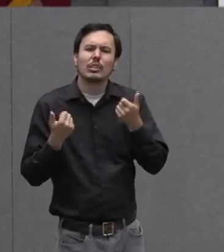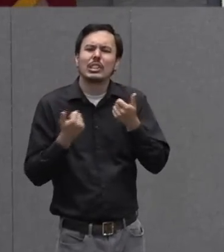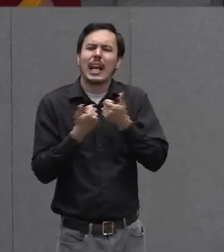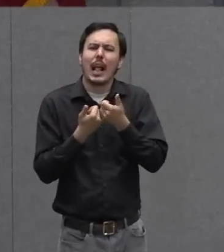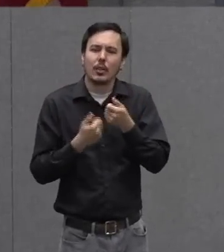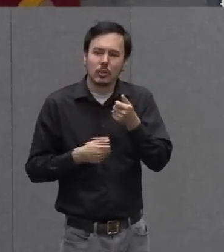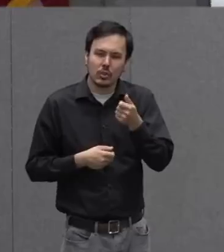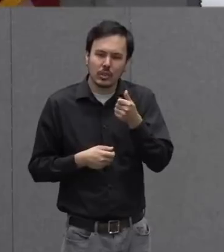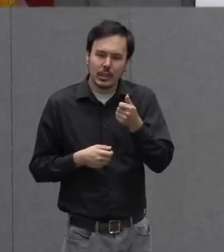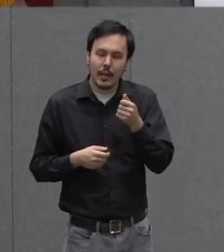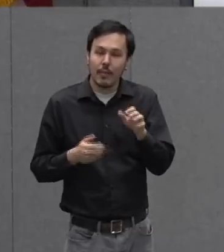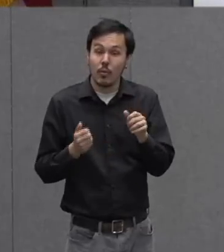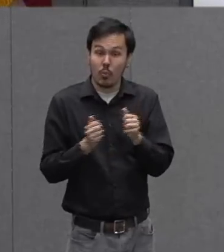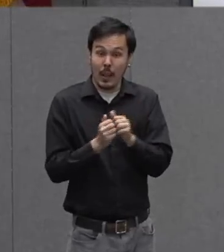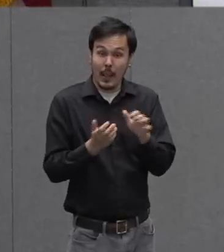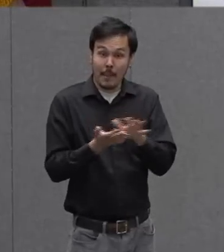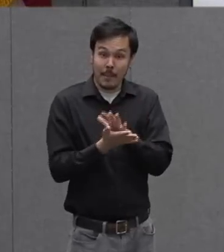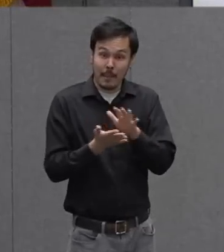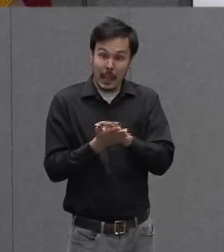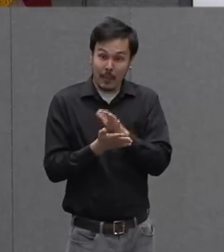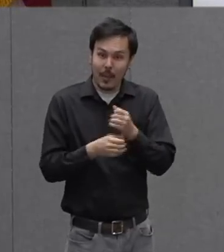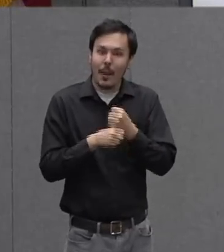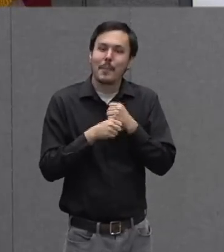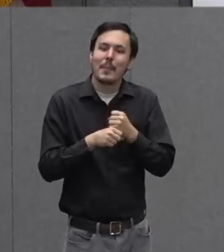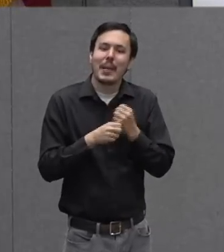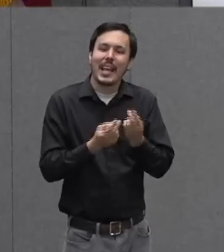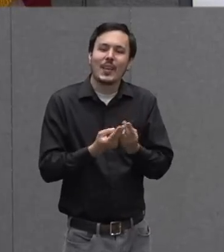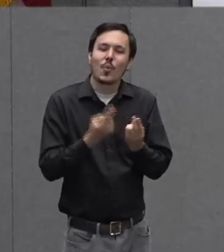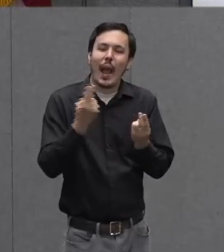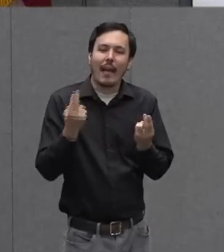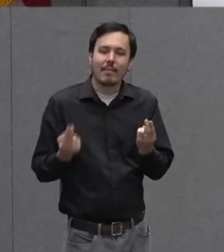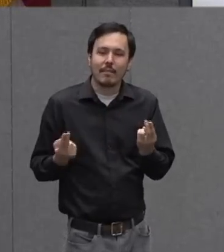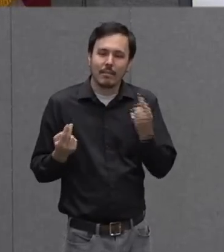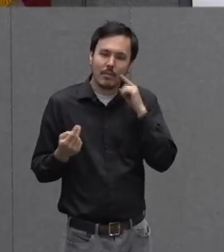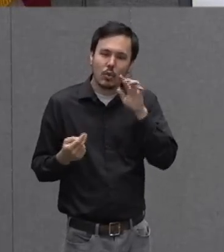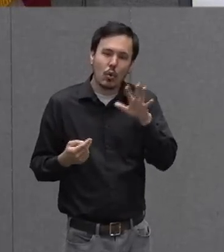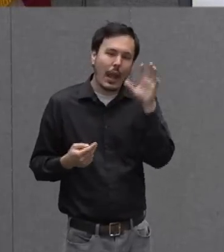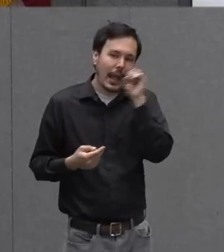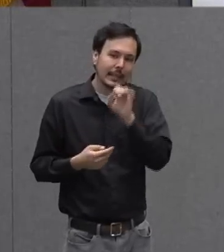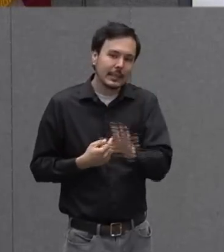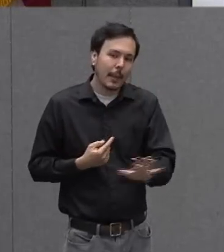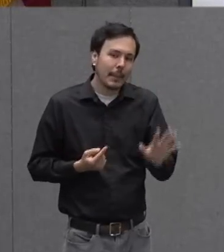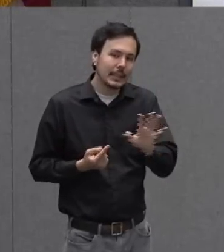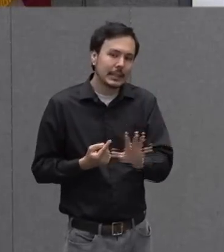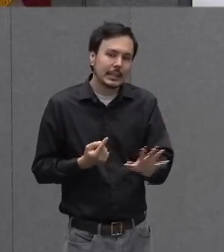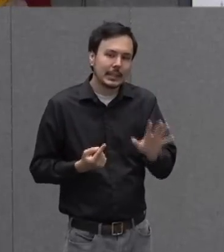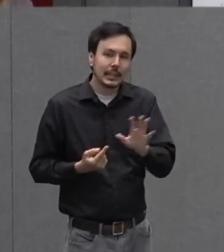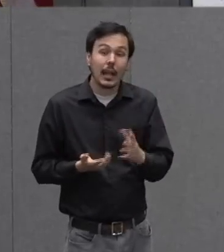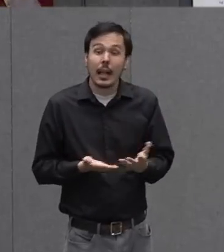Get a piece of paper and make a graph also for your estimates. Playing the collection game is fun because you can play it